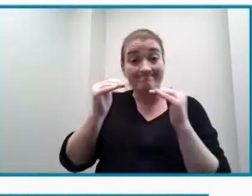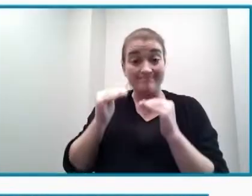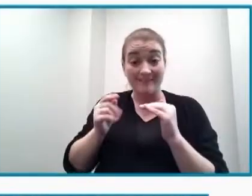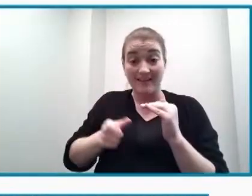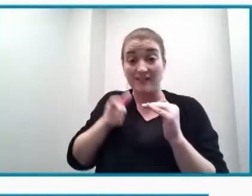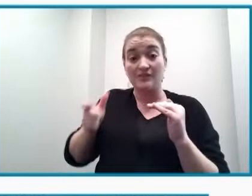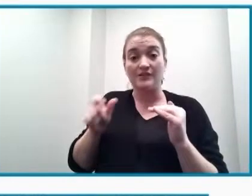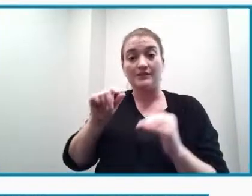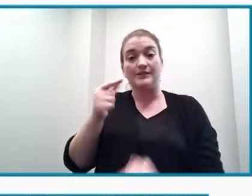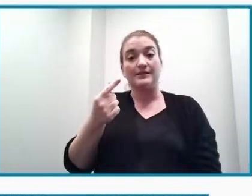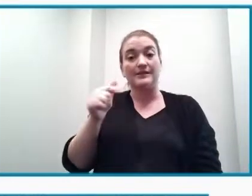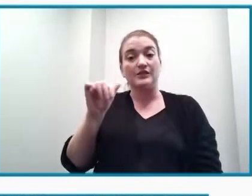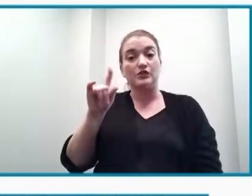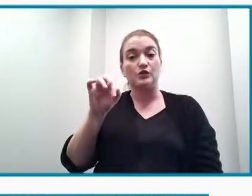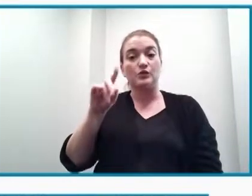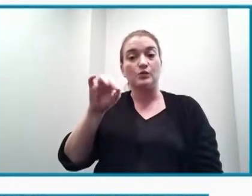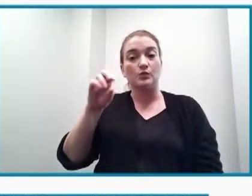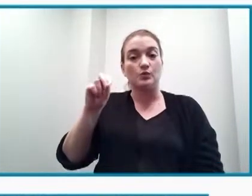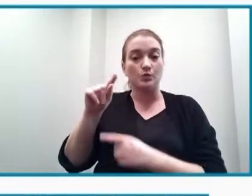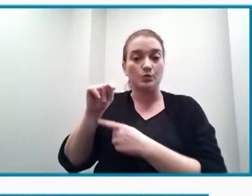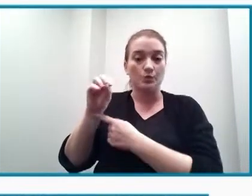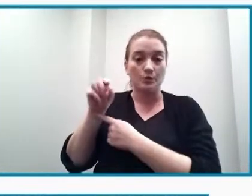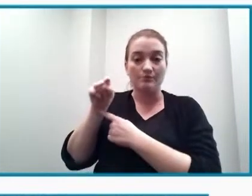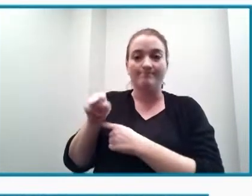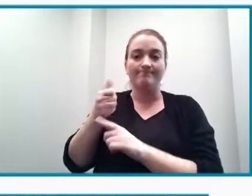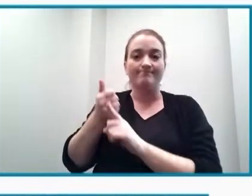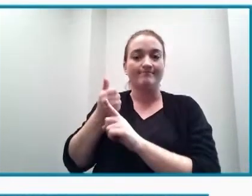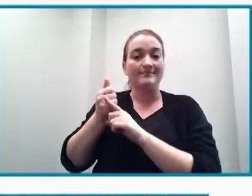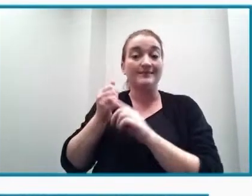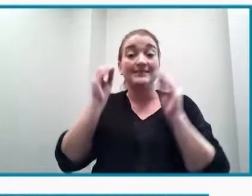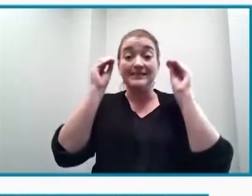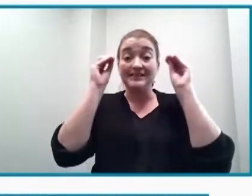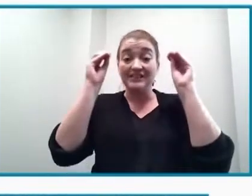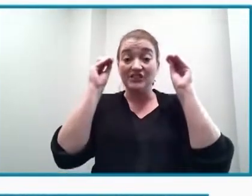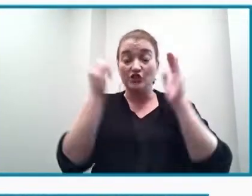a program associate and teaching artist with The Old Globe, and he is a veteran,